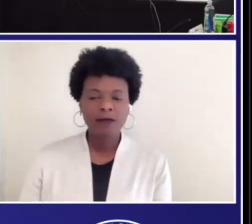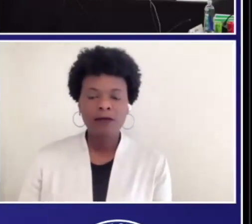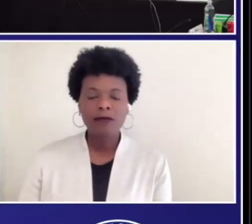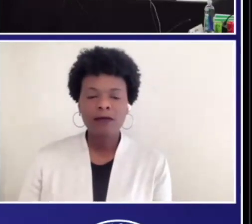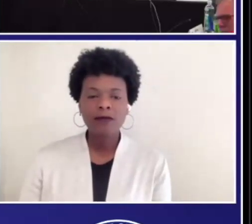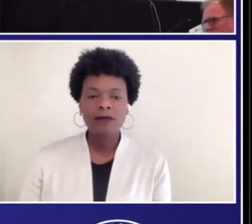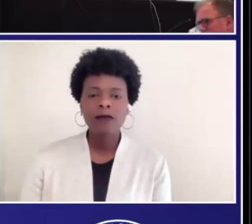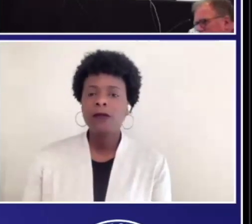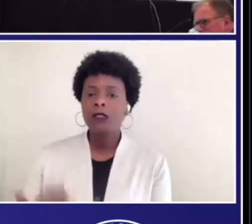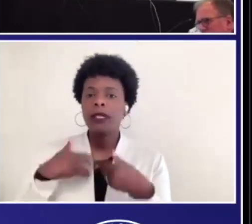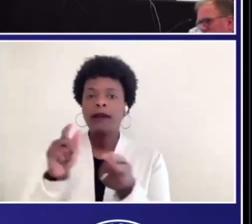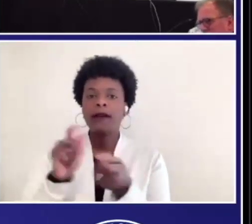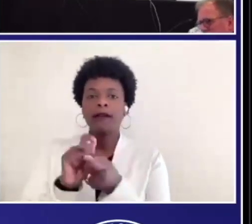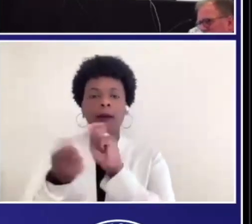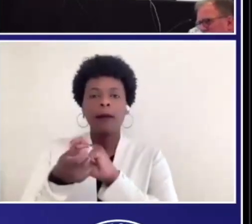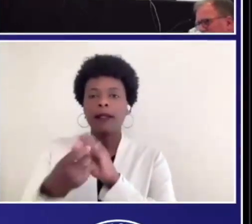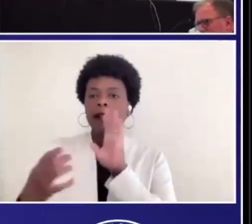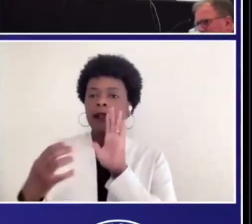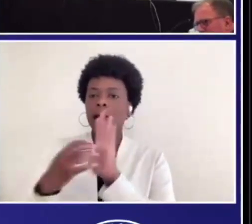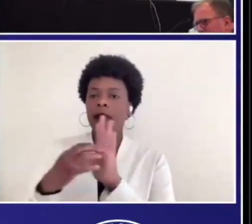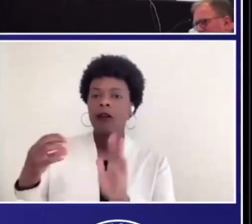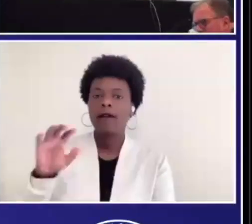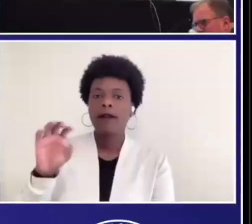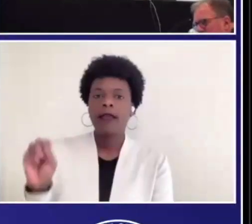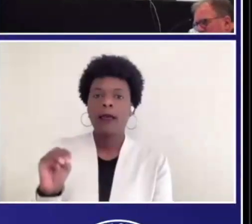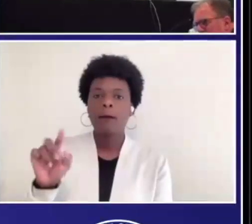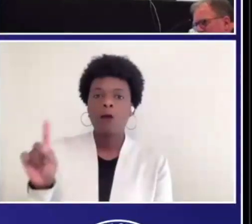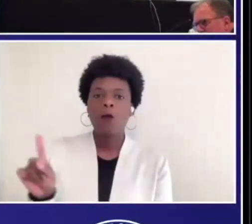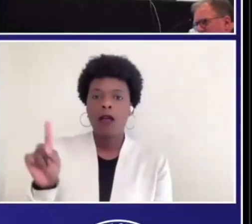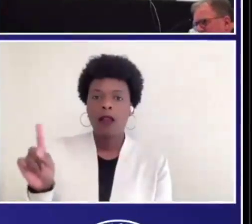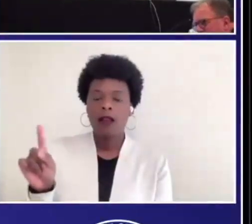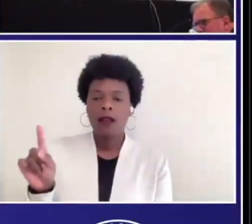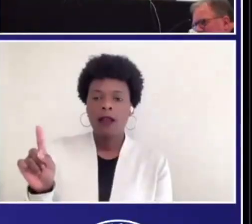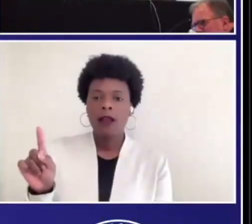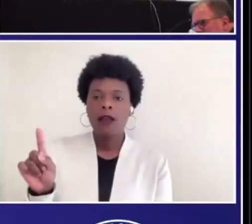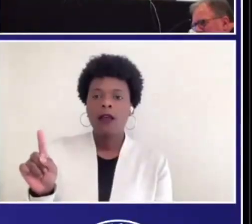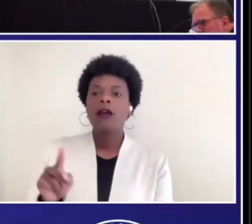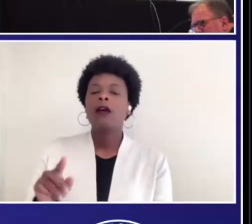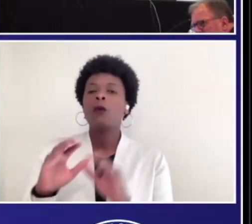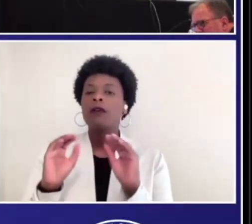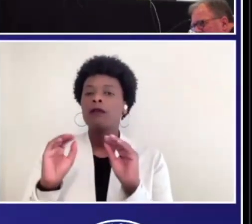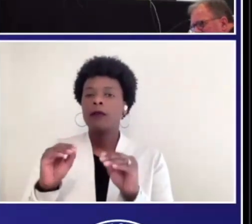We have amended paragraph (m)(1). We have put in the words except for a